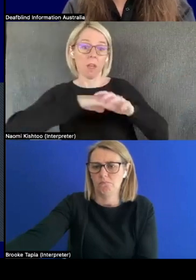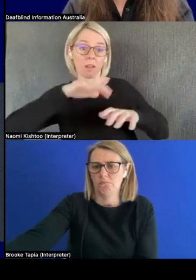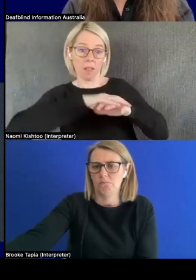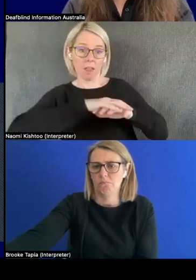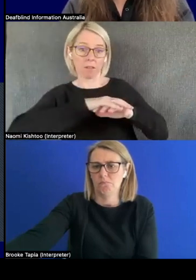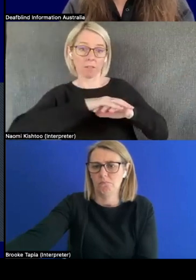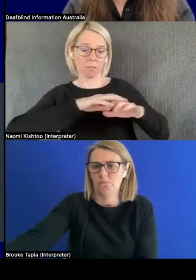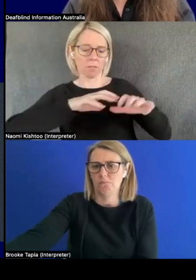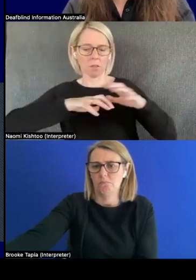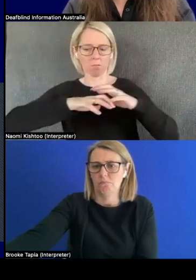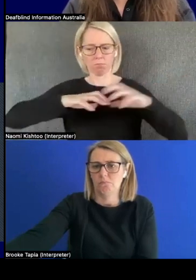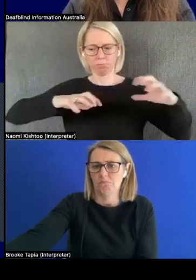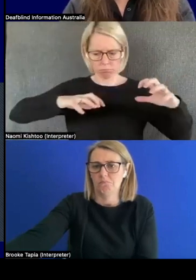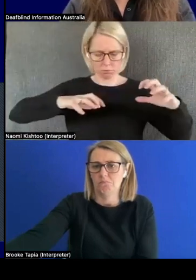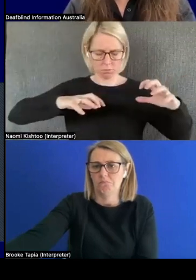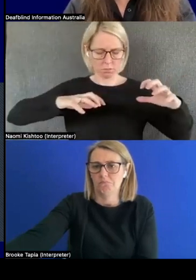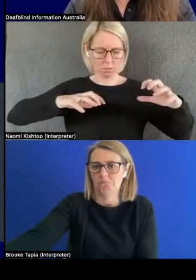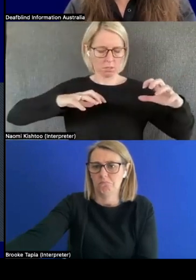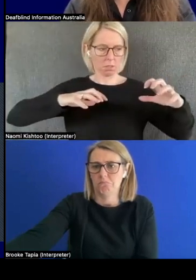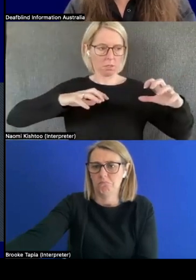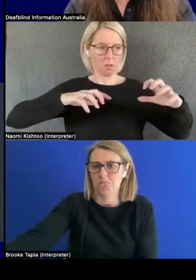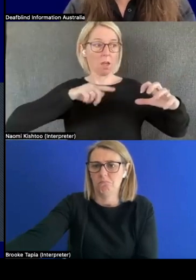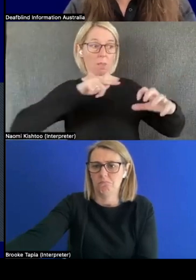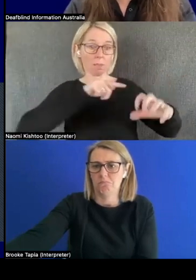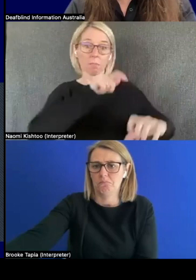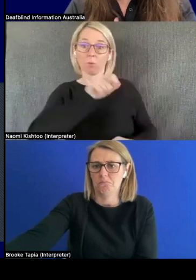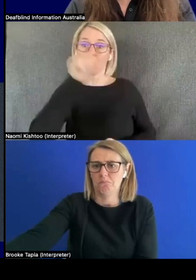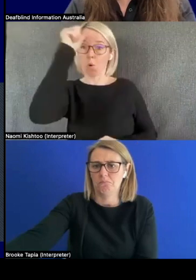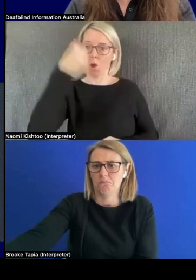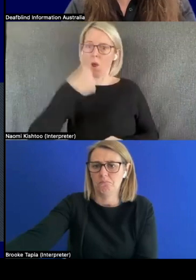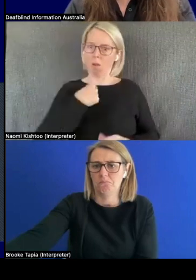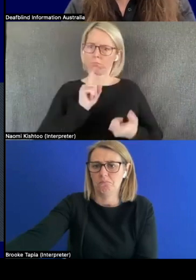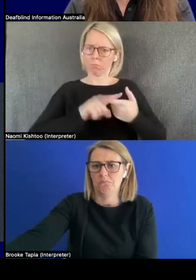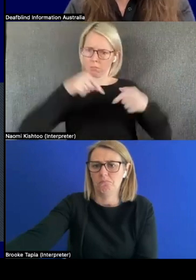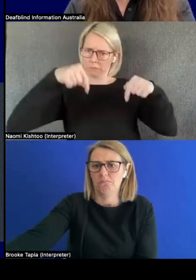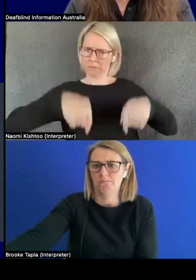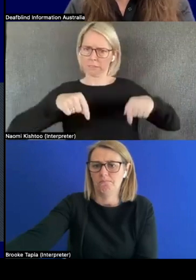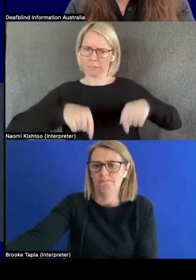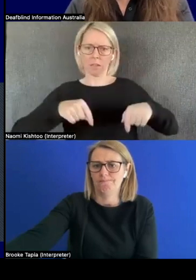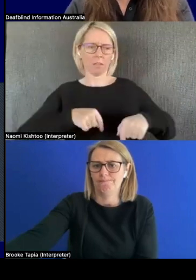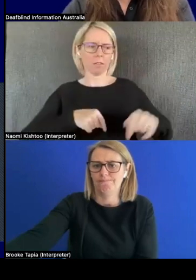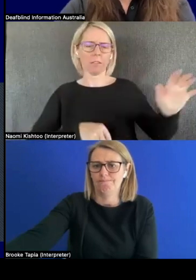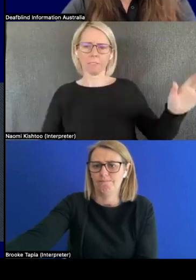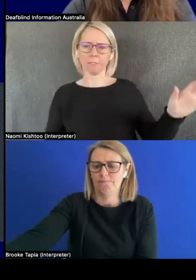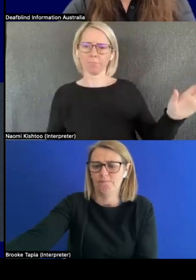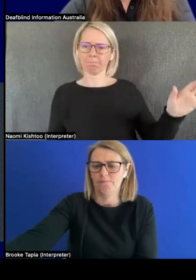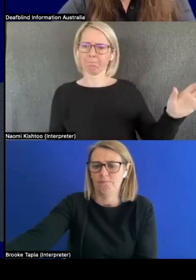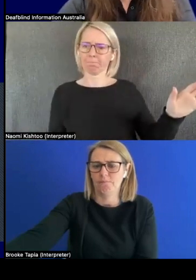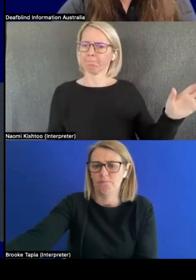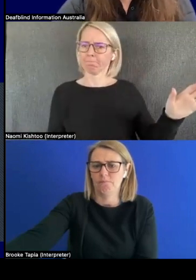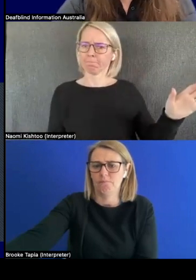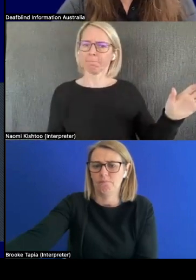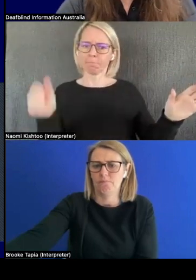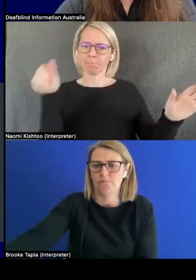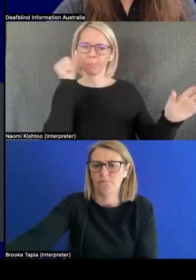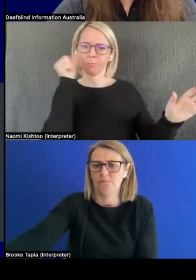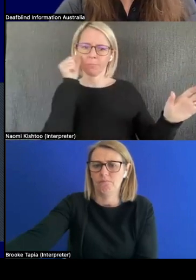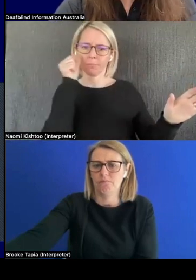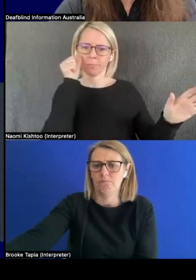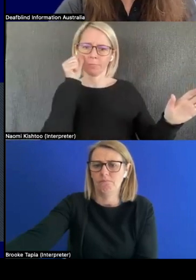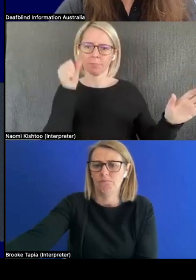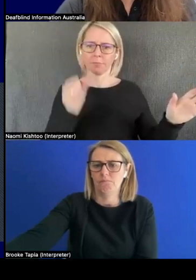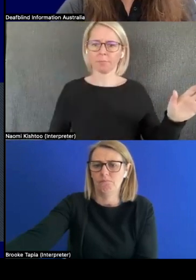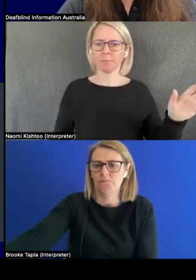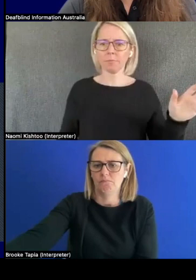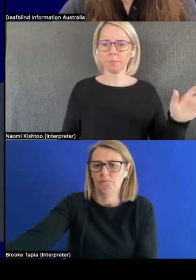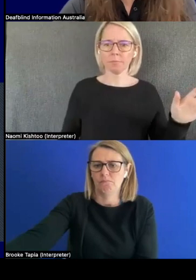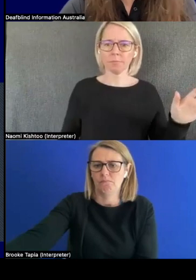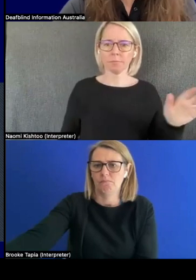they still know that you’re there because they can still feel you with some other part of their body,